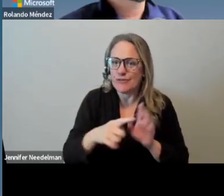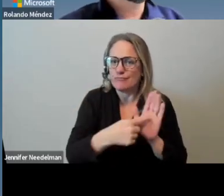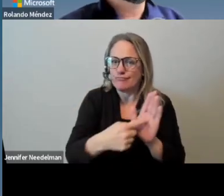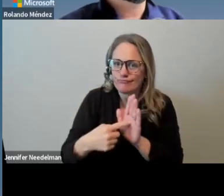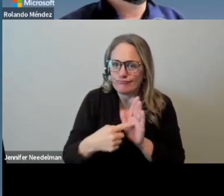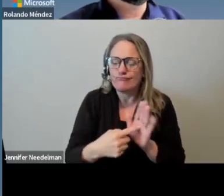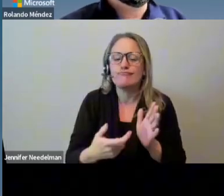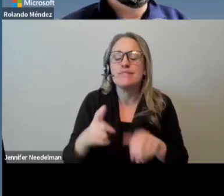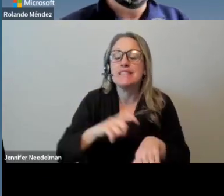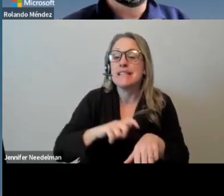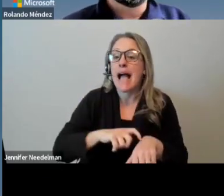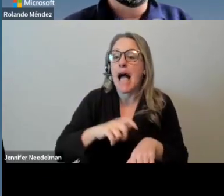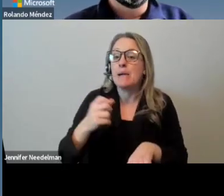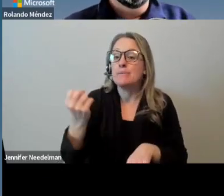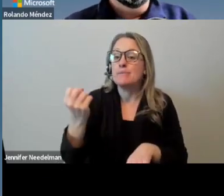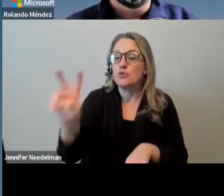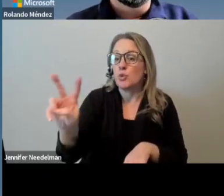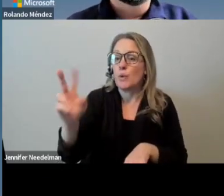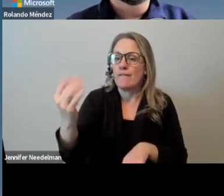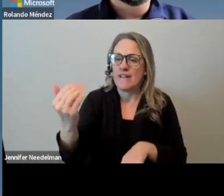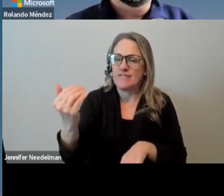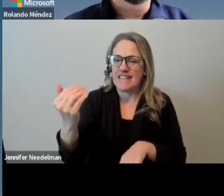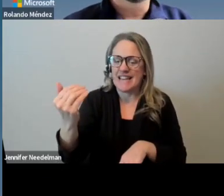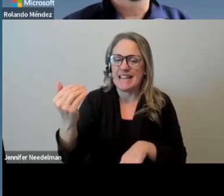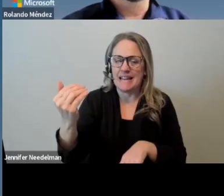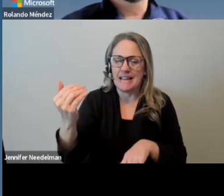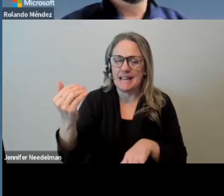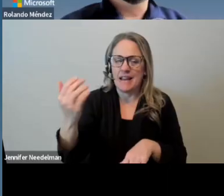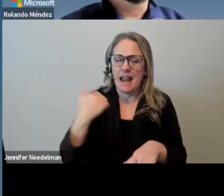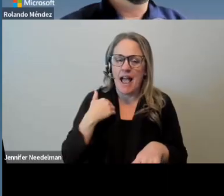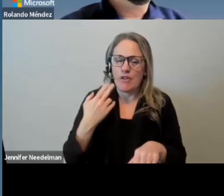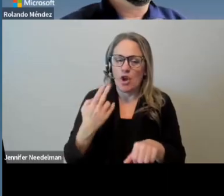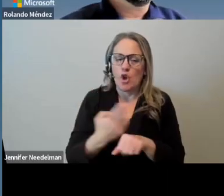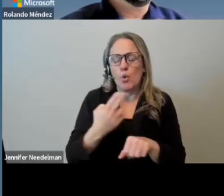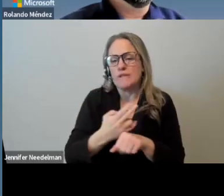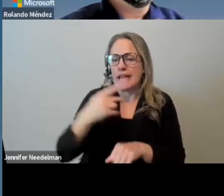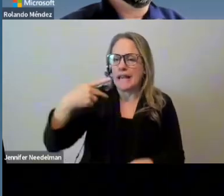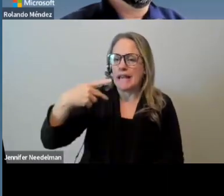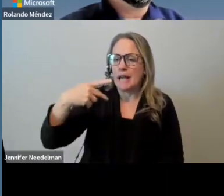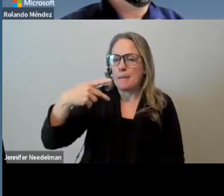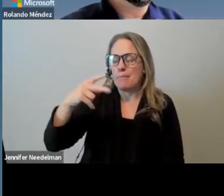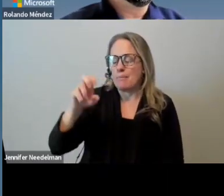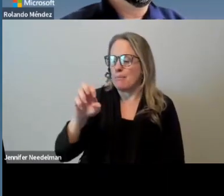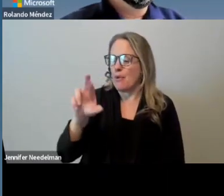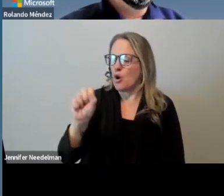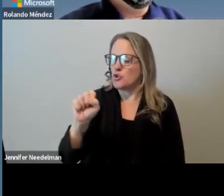At 2:15 PM Eastern, a session on using personas to design for differences.